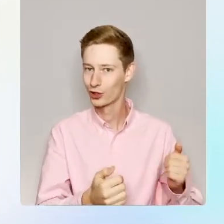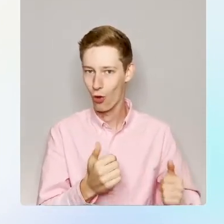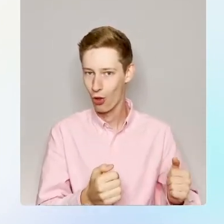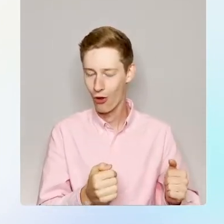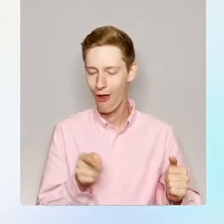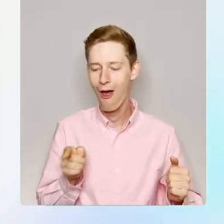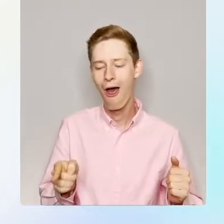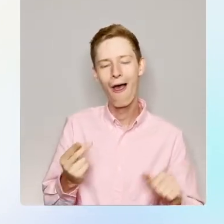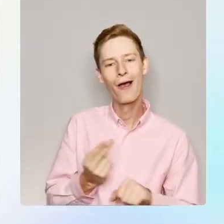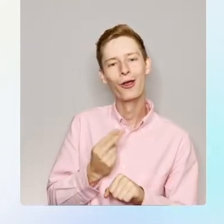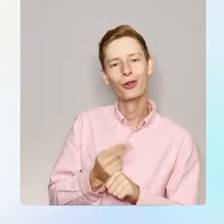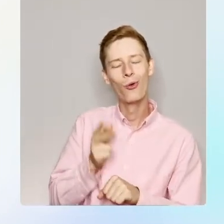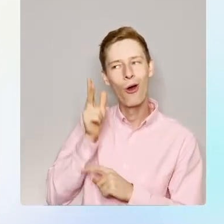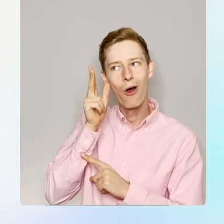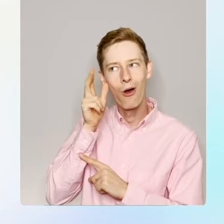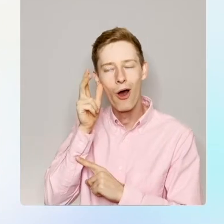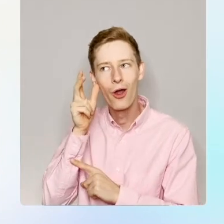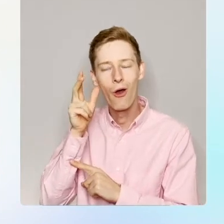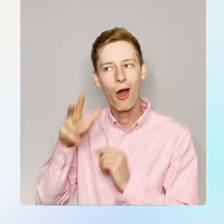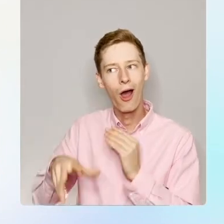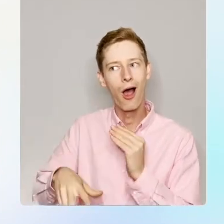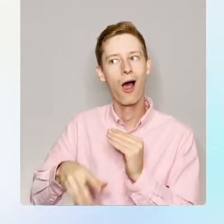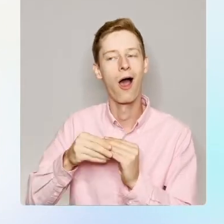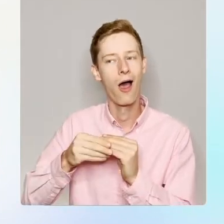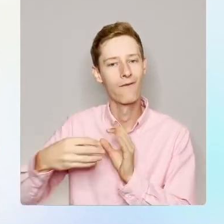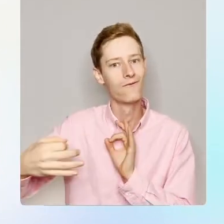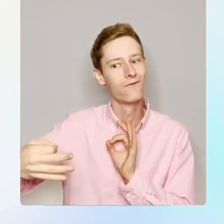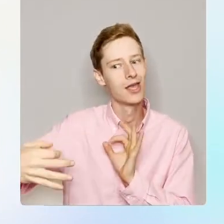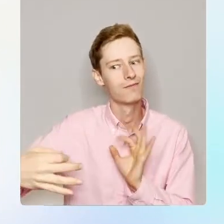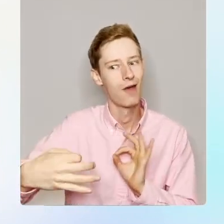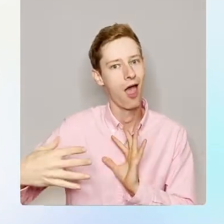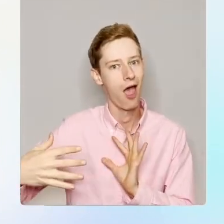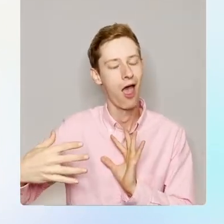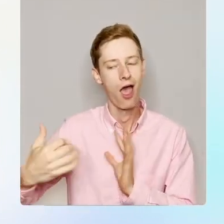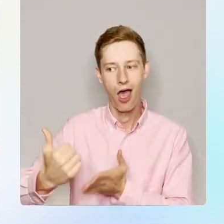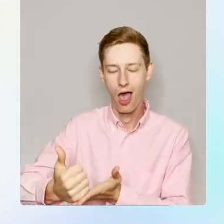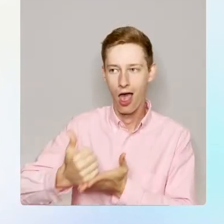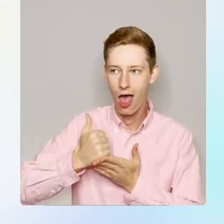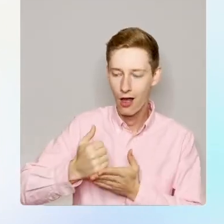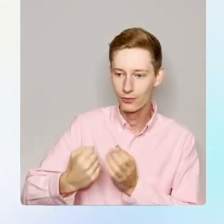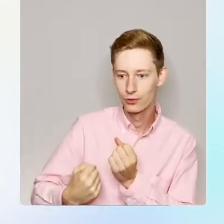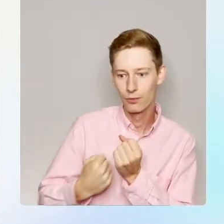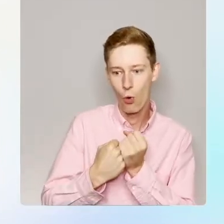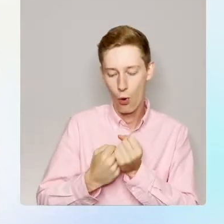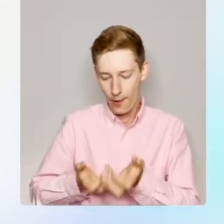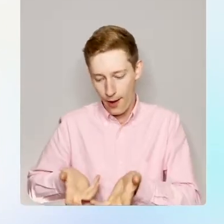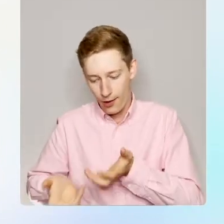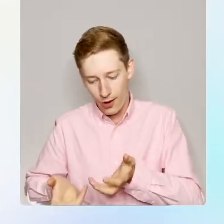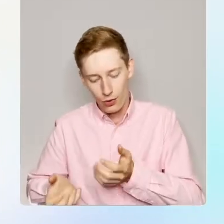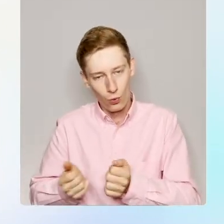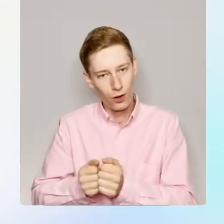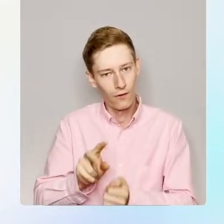that use audio to provide an additional dimension of feedback, to help support interactions with virtual objects.